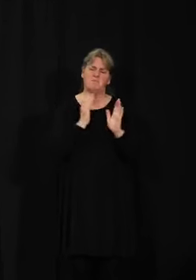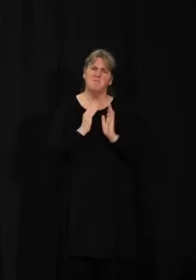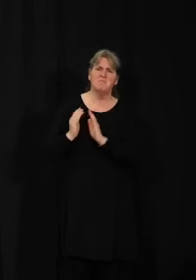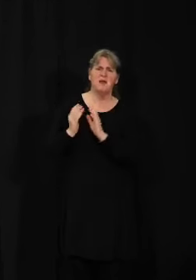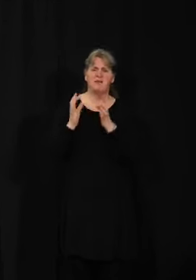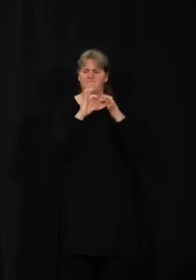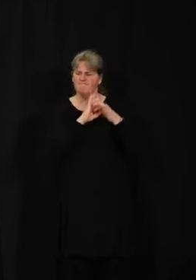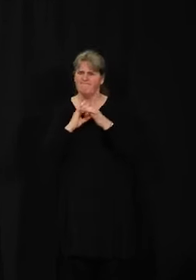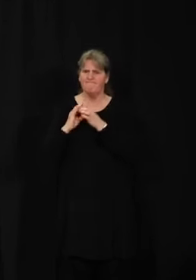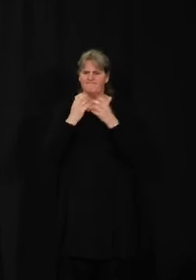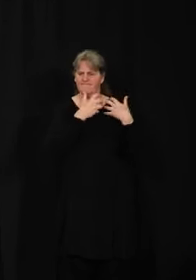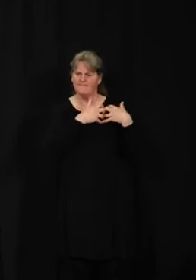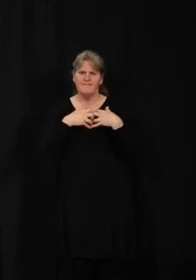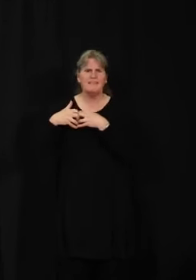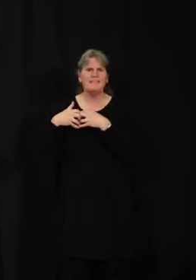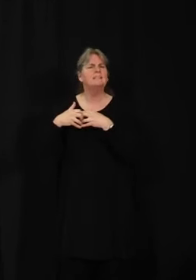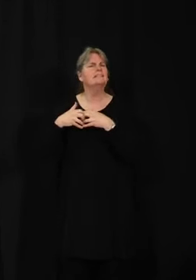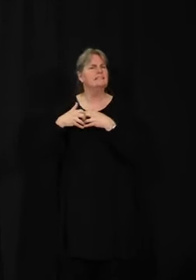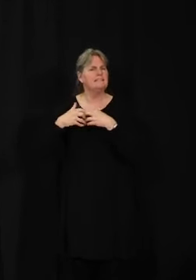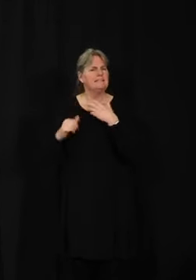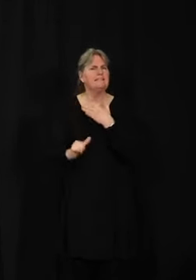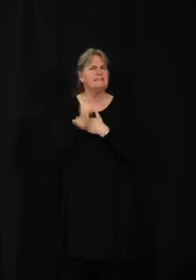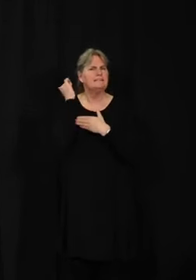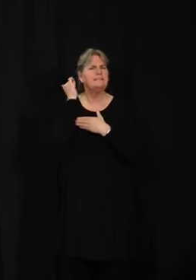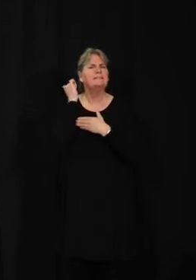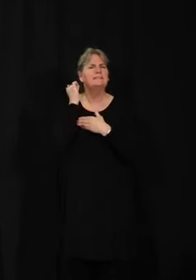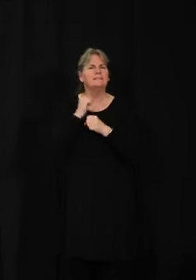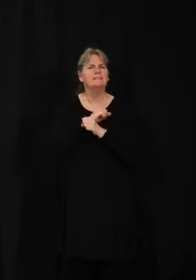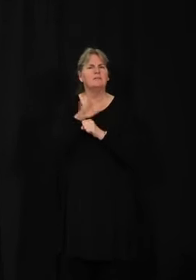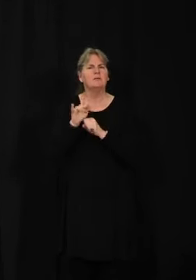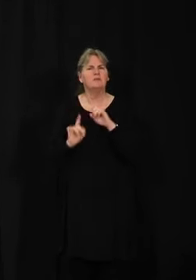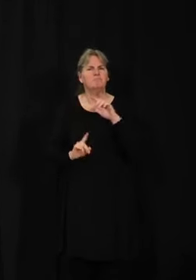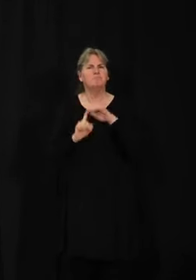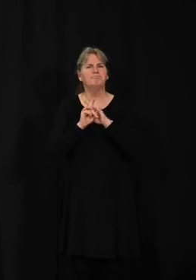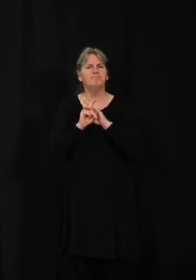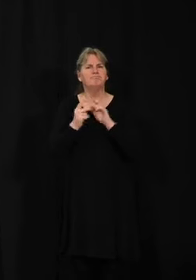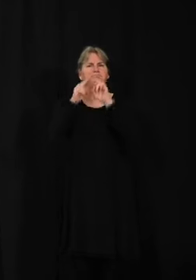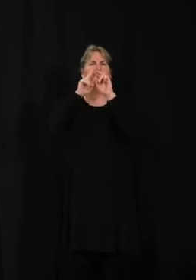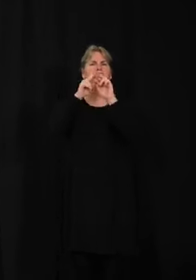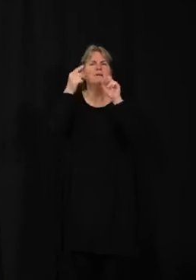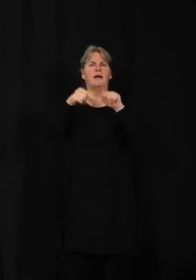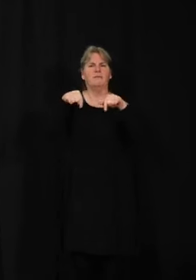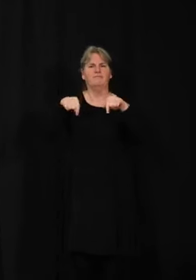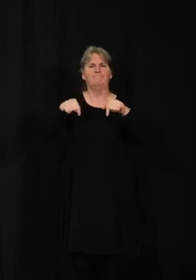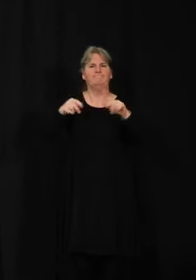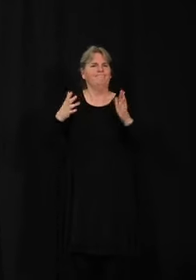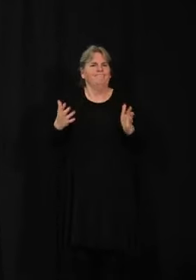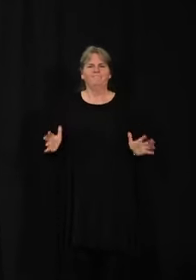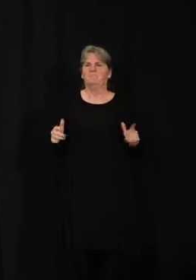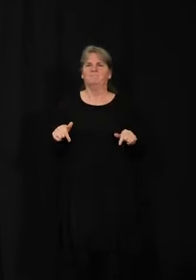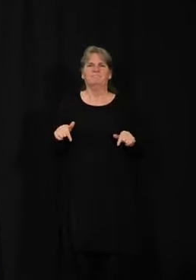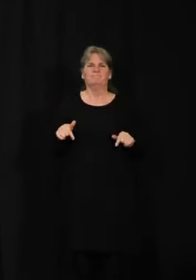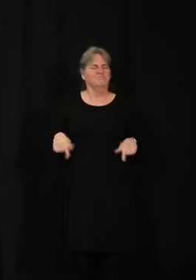coordination, we risk increasing the spread of COVID-19 in our territory which nobody wrote --